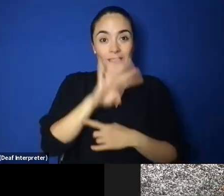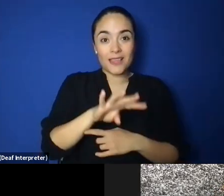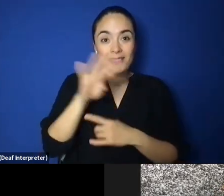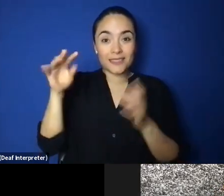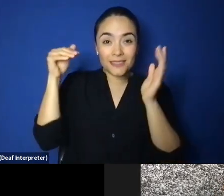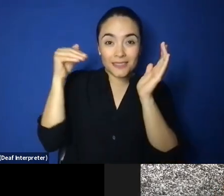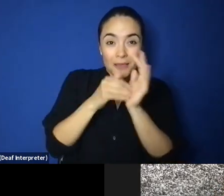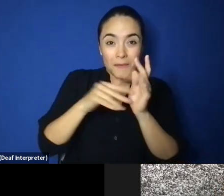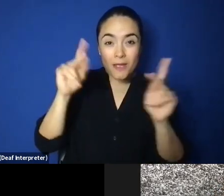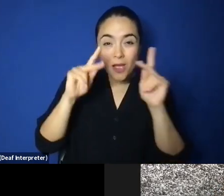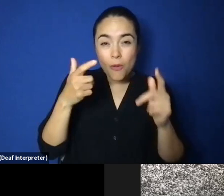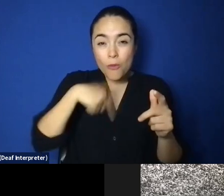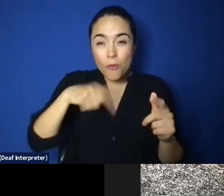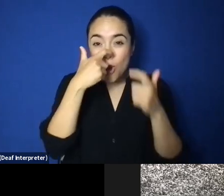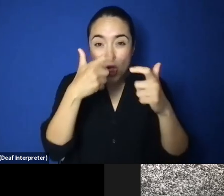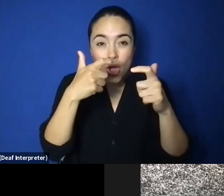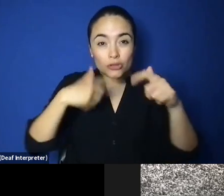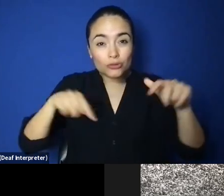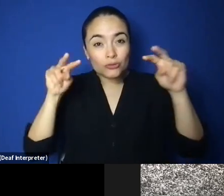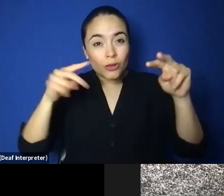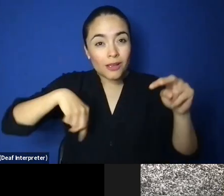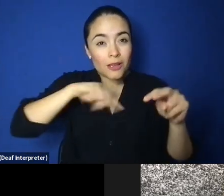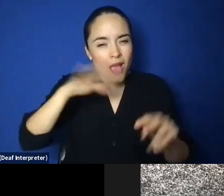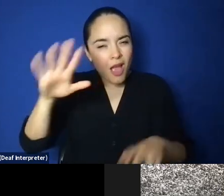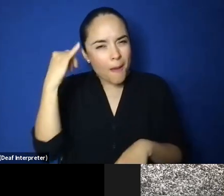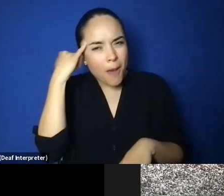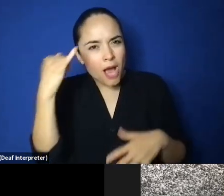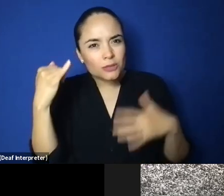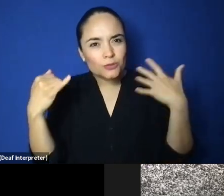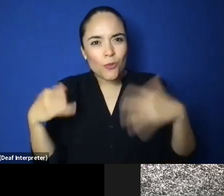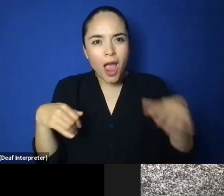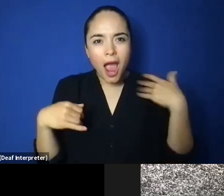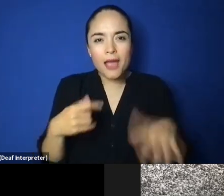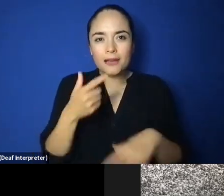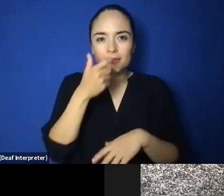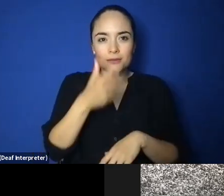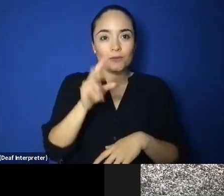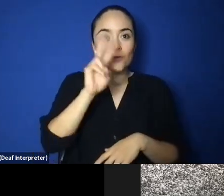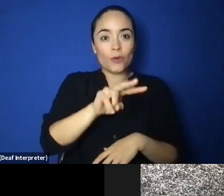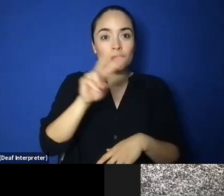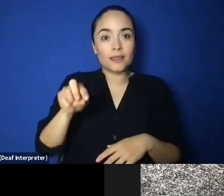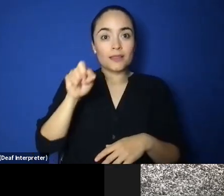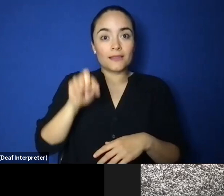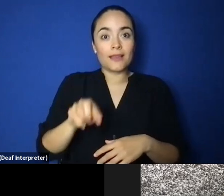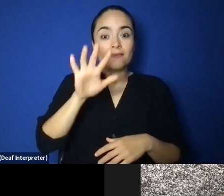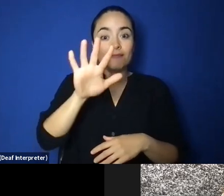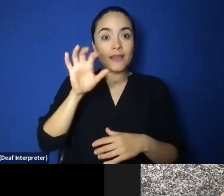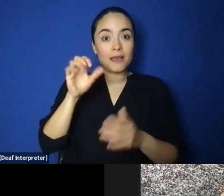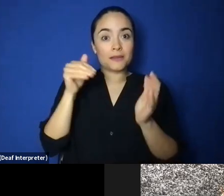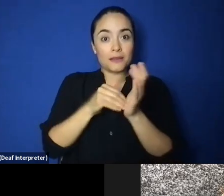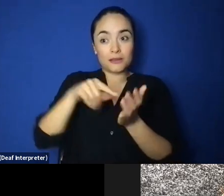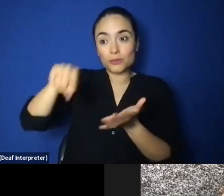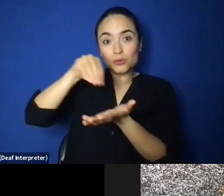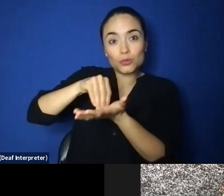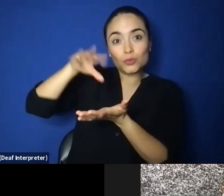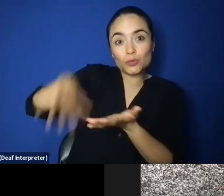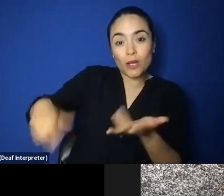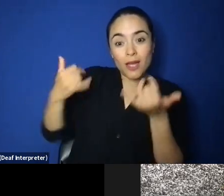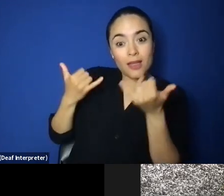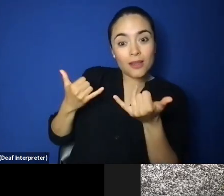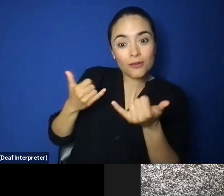all those eyes looking at us today? 22,500 plus students tuned in, so we are so happy you're able